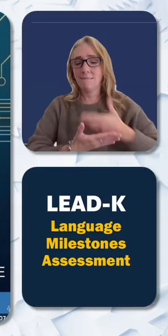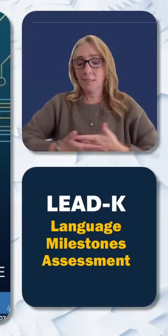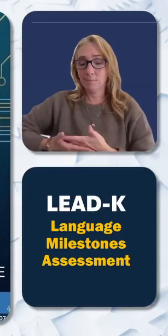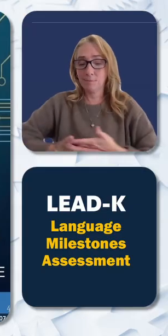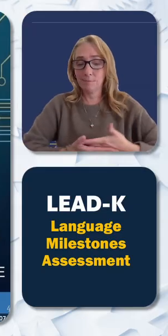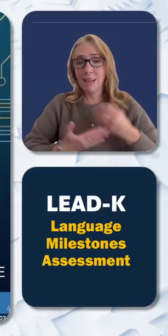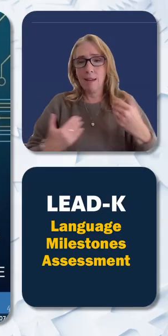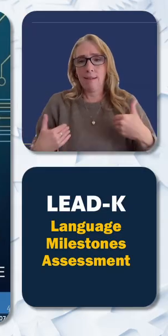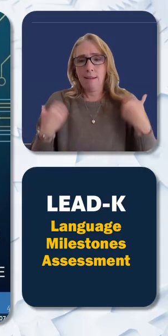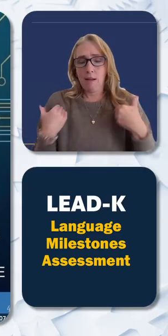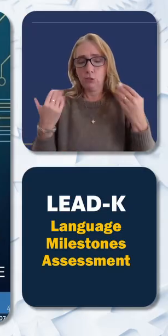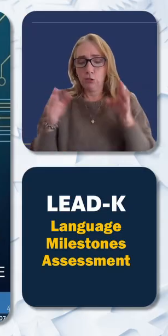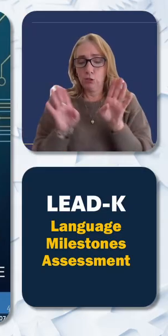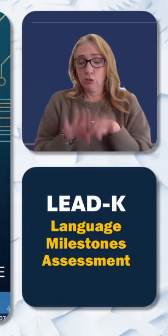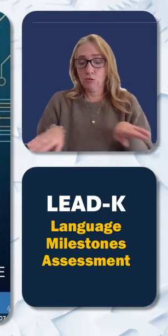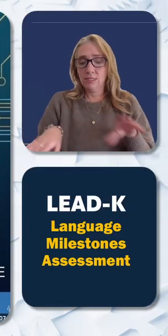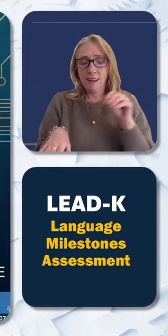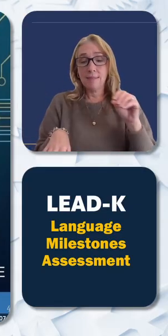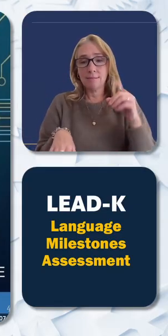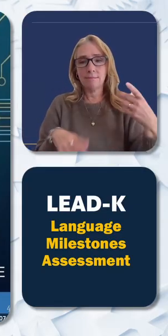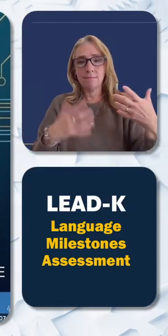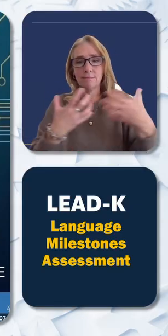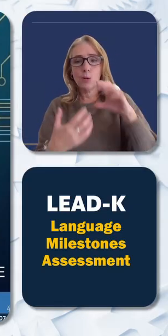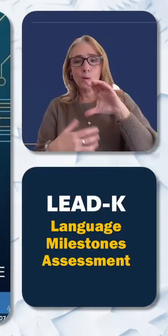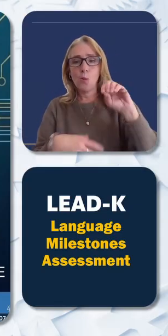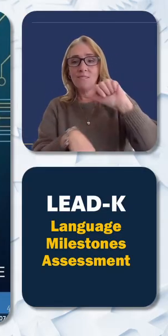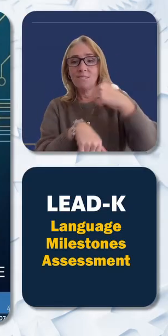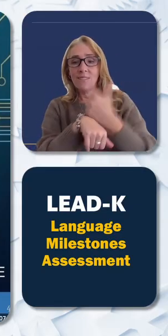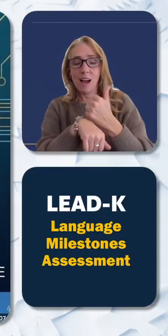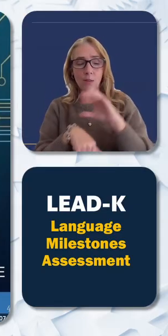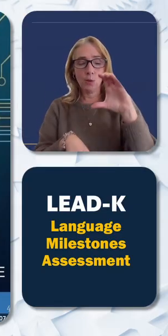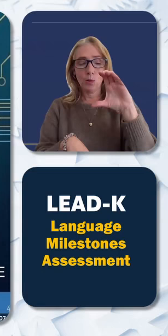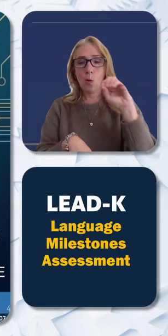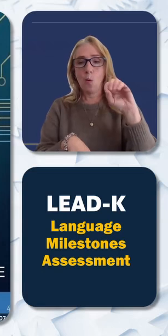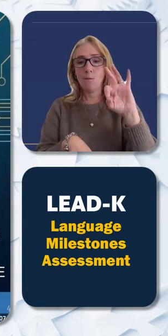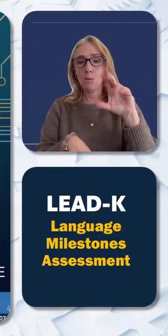The milestone laws for deaf infants and young children.